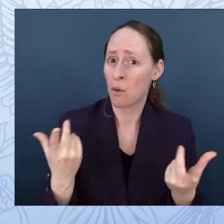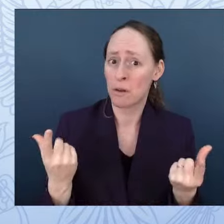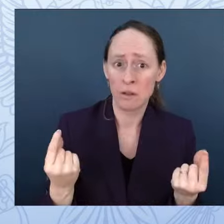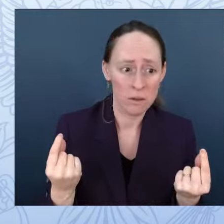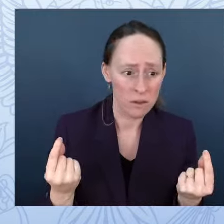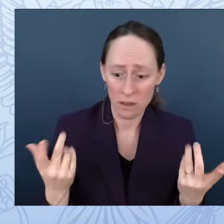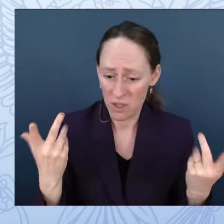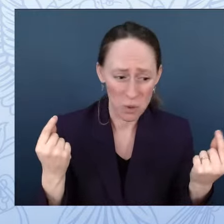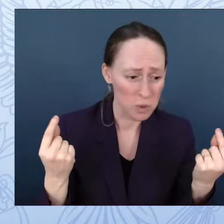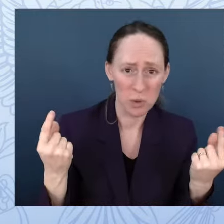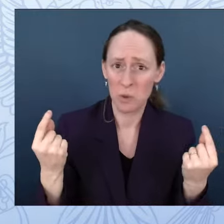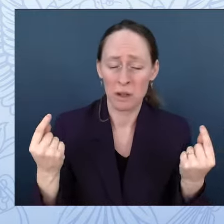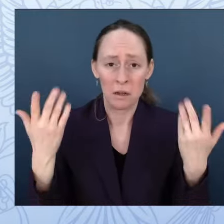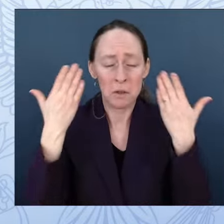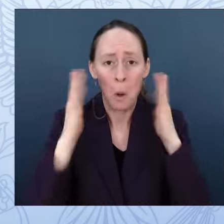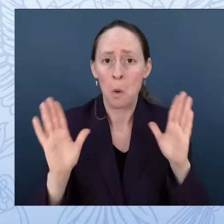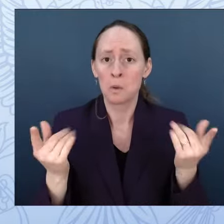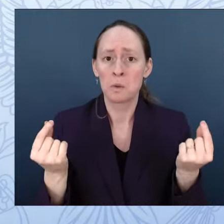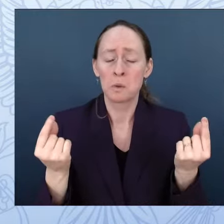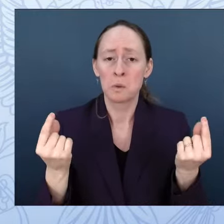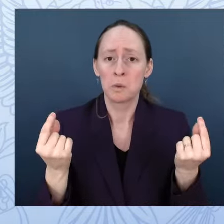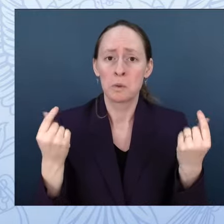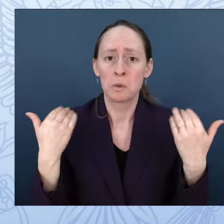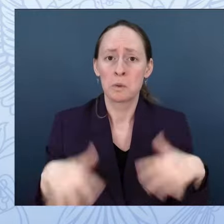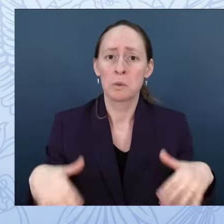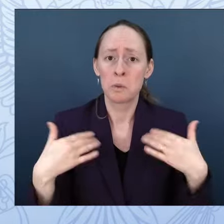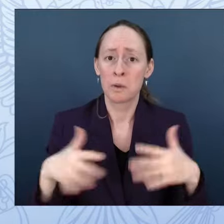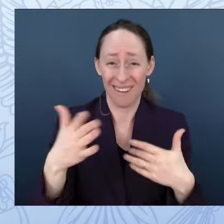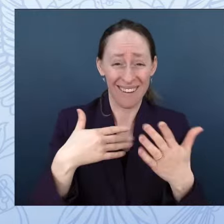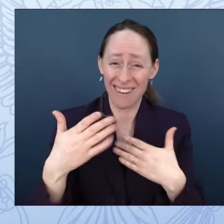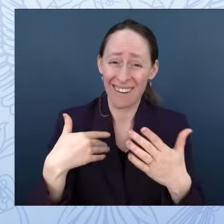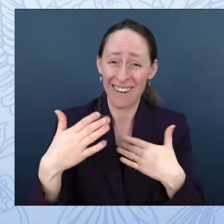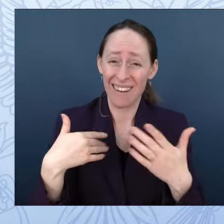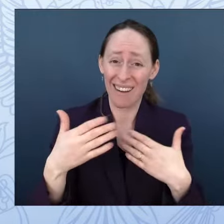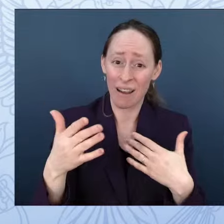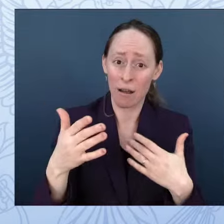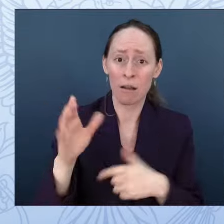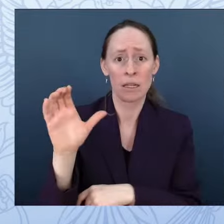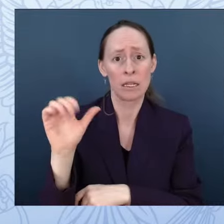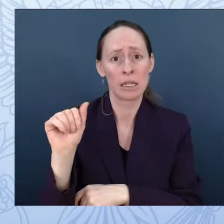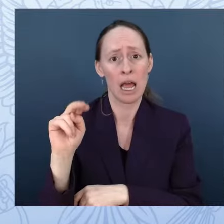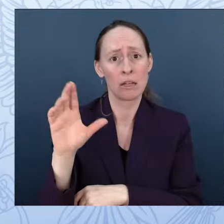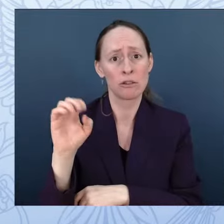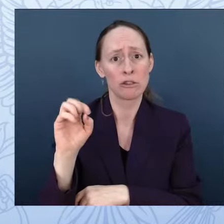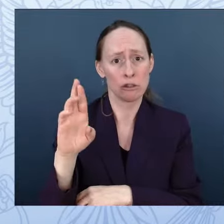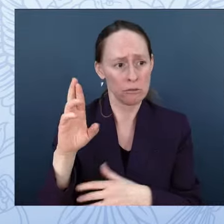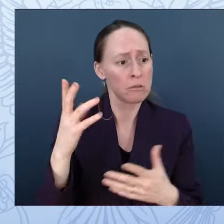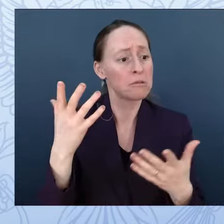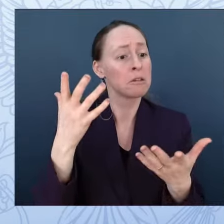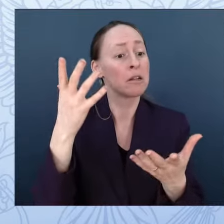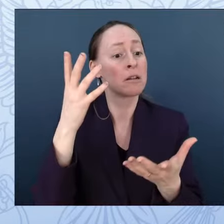both for the patient and for their families. The emotional impact of a cancer diagnosis is compounded by the complexity of treatment.